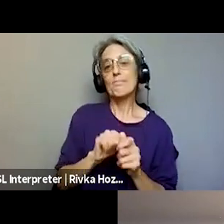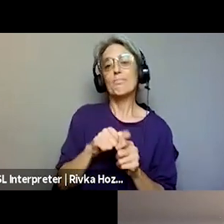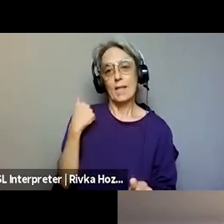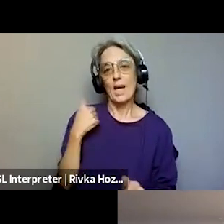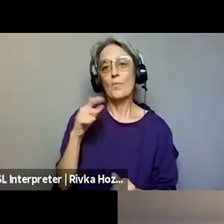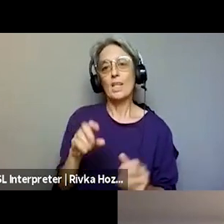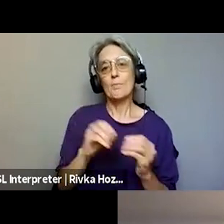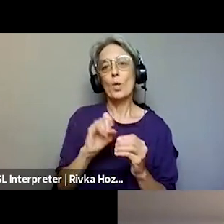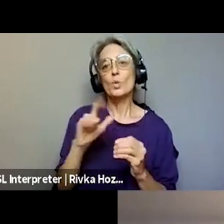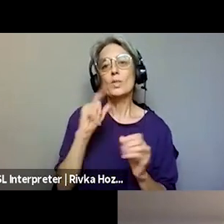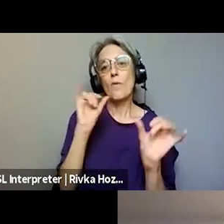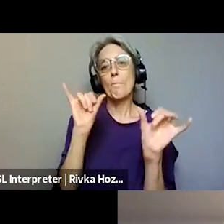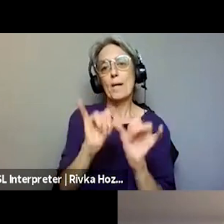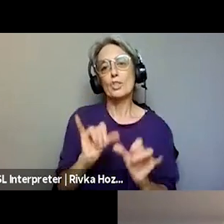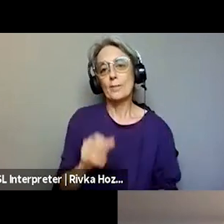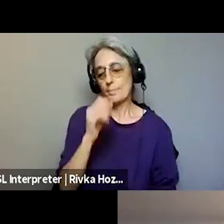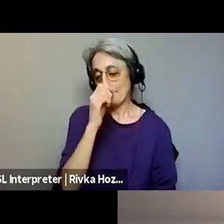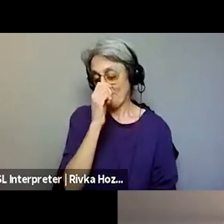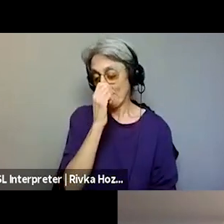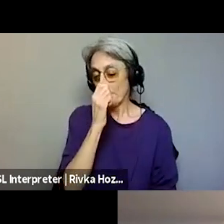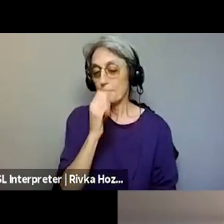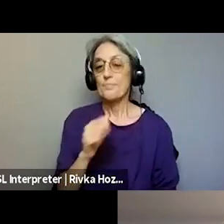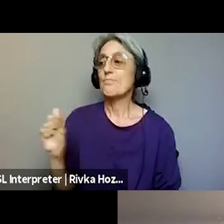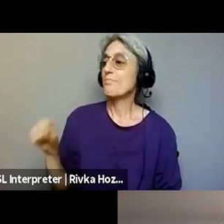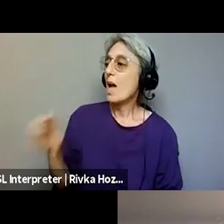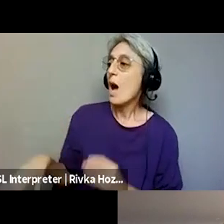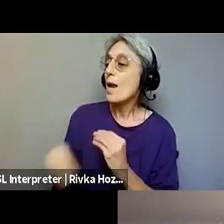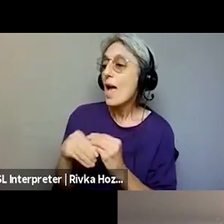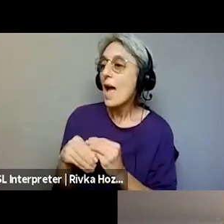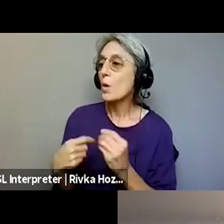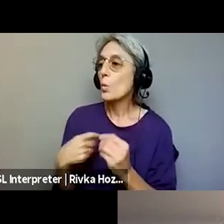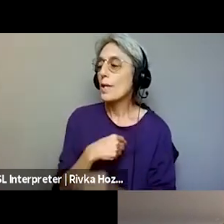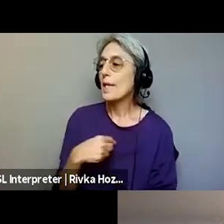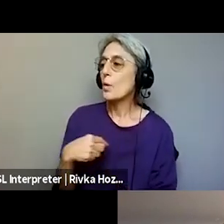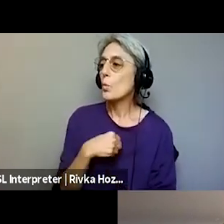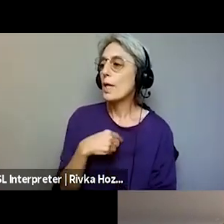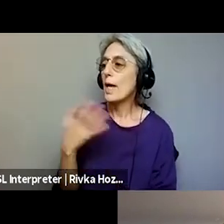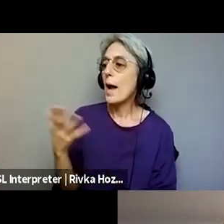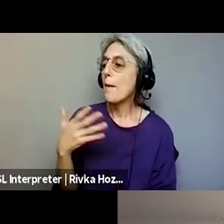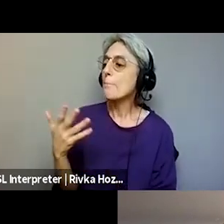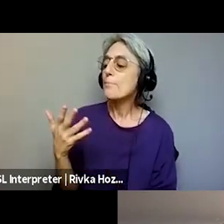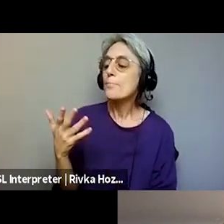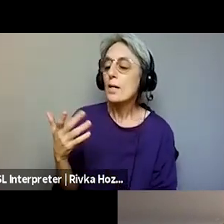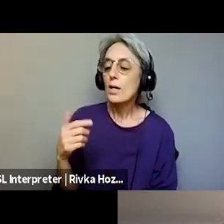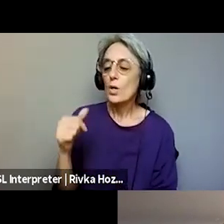And especially, I would add to that that we don’t even have a great standardized way